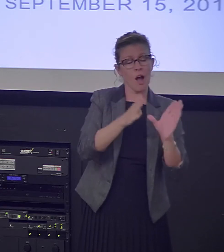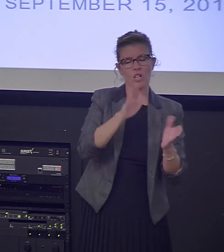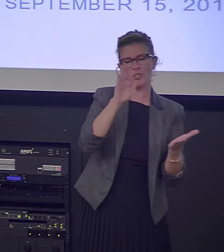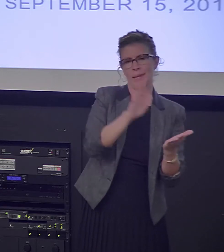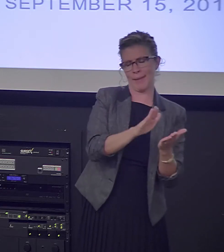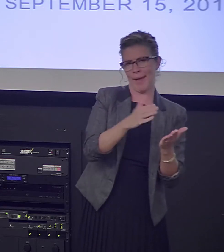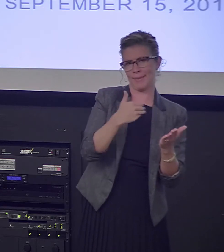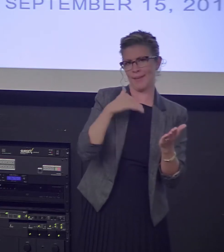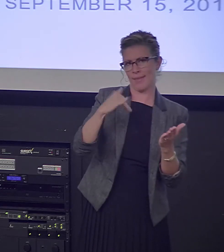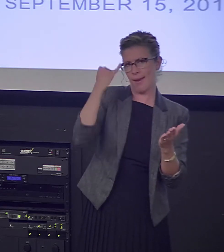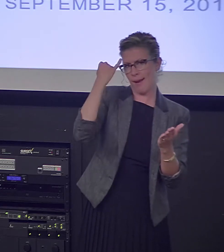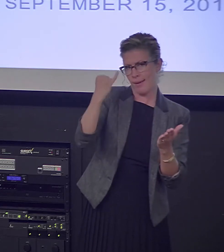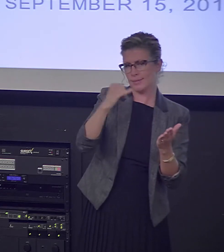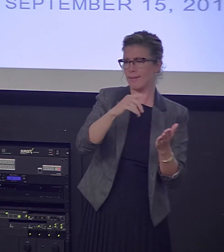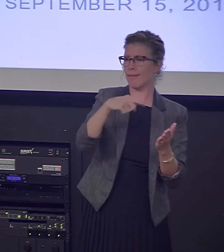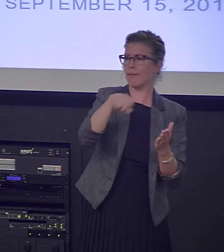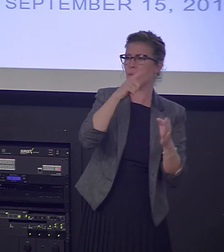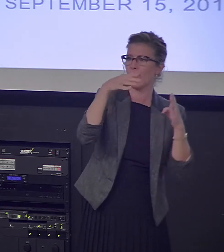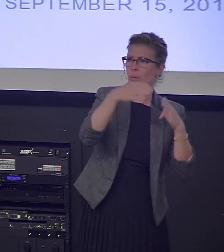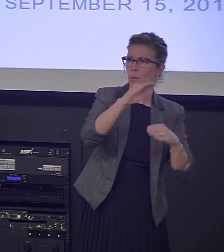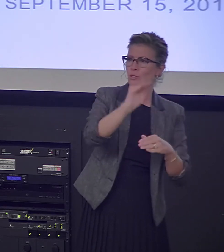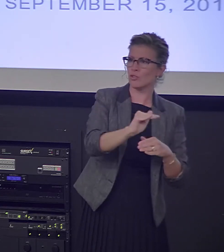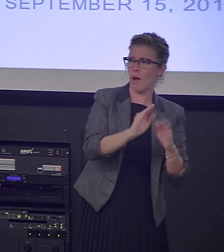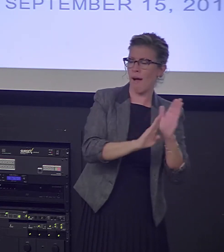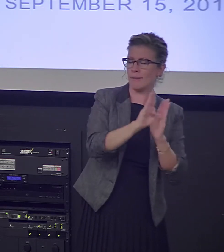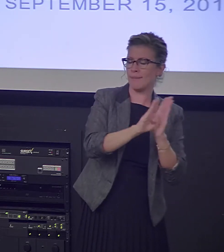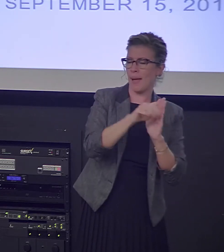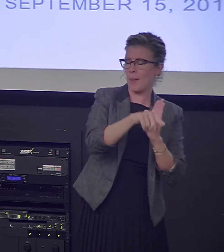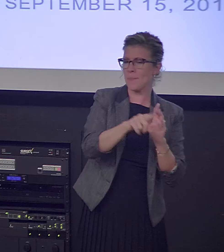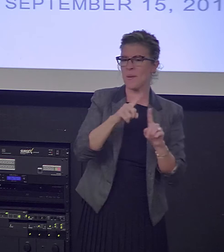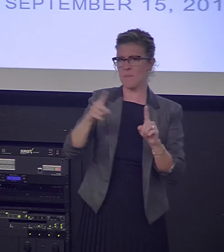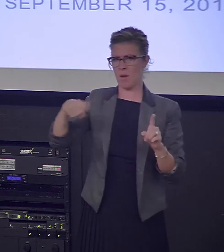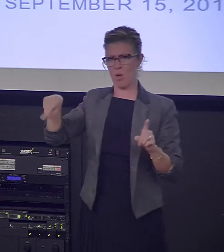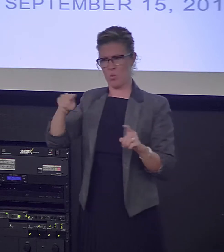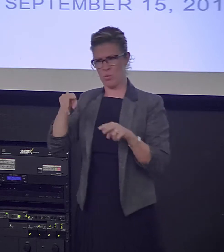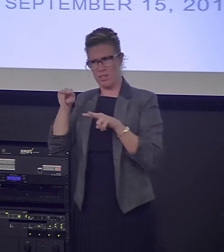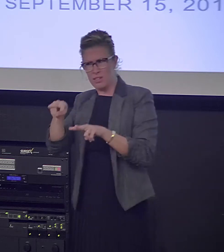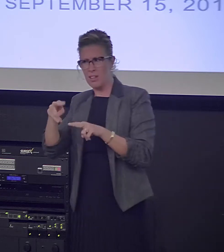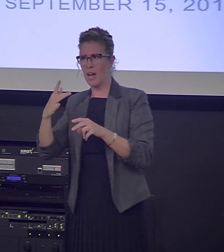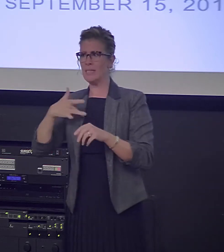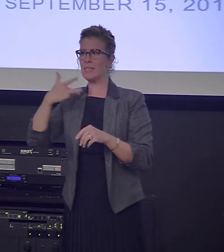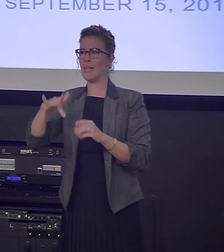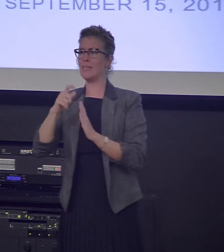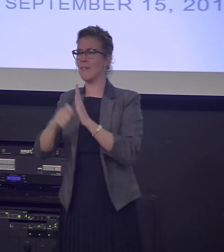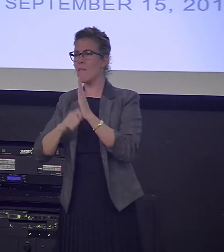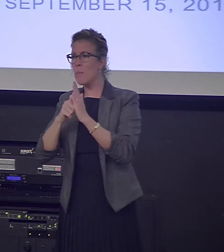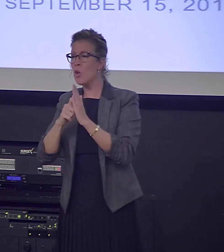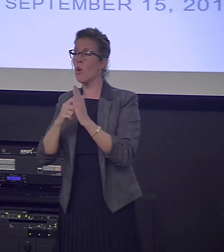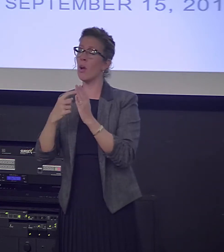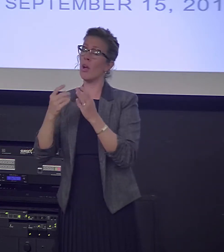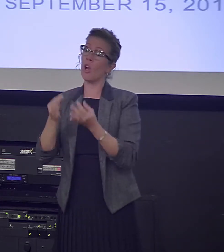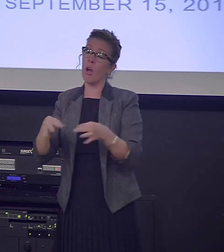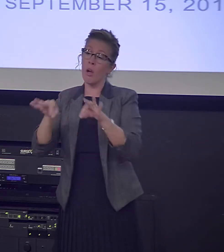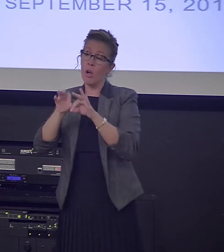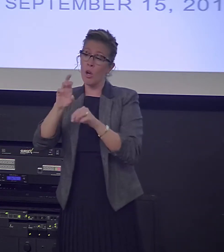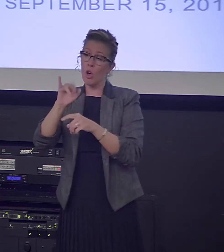and child development people about sensitive and critical periods in development and the importance